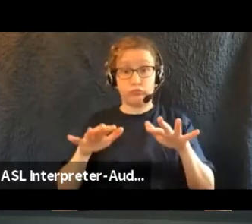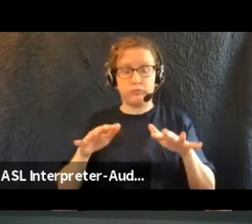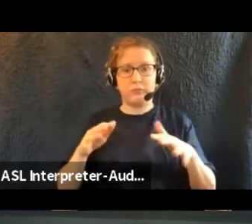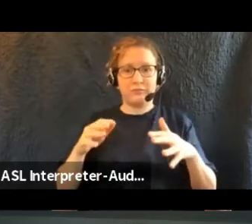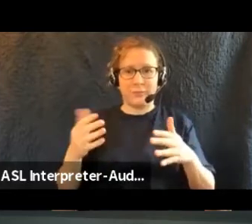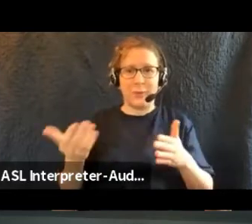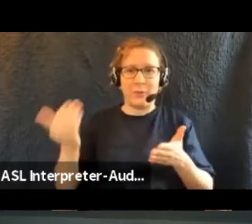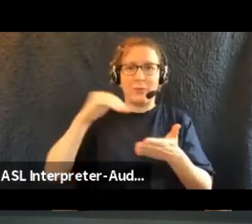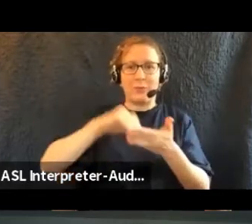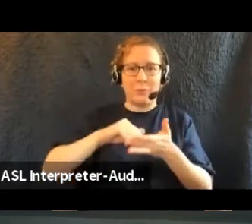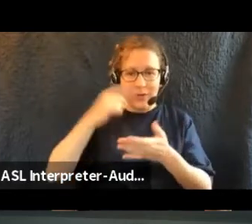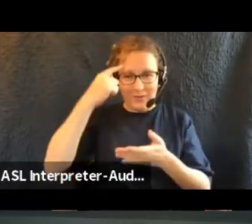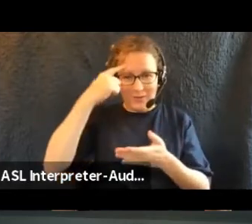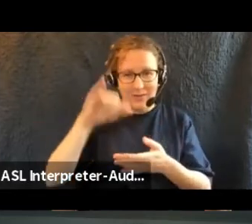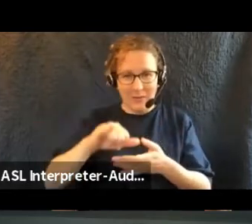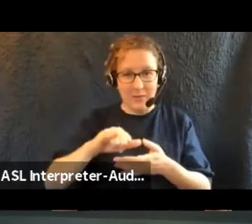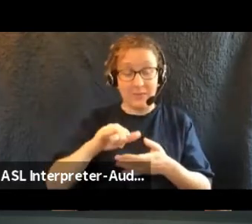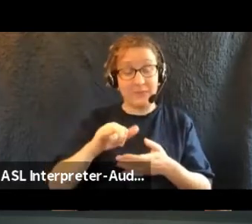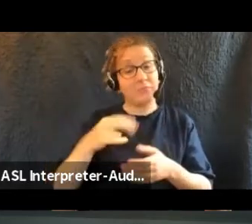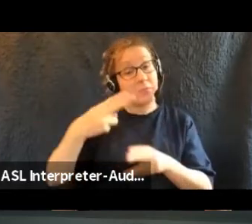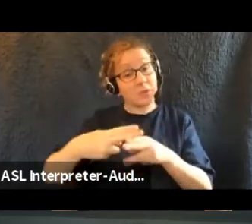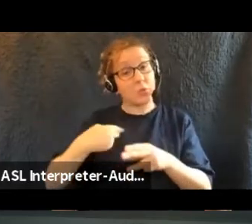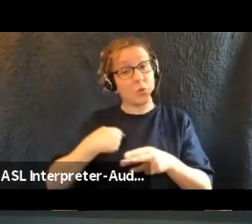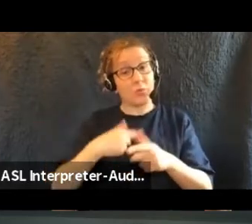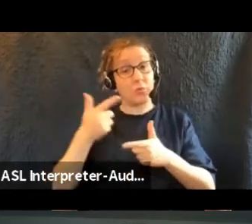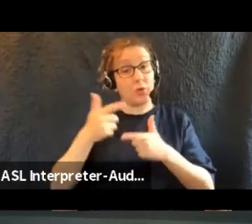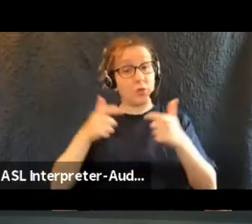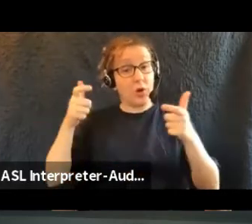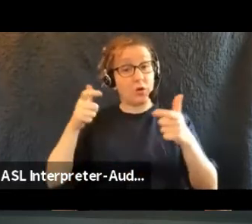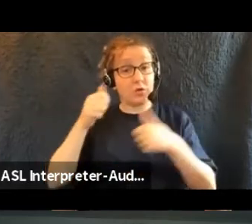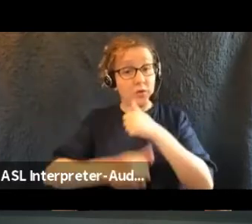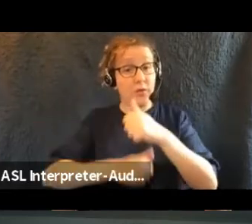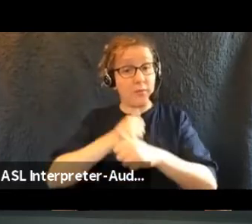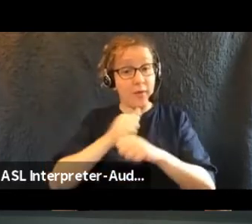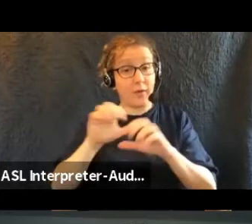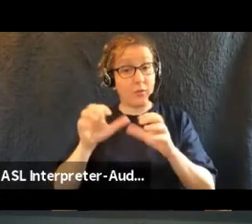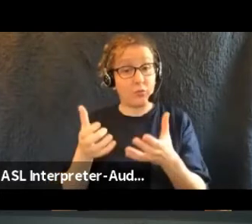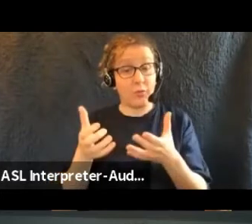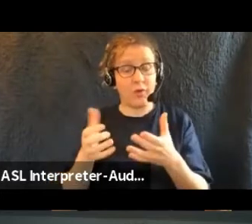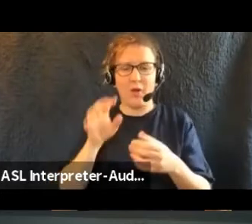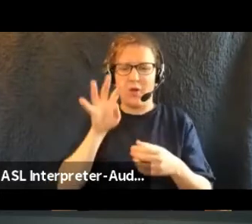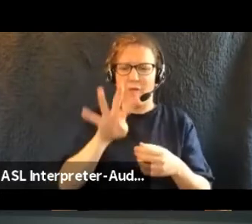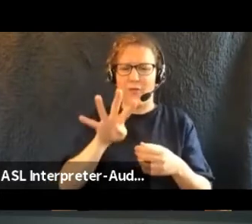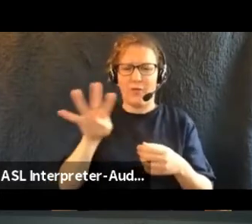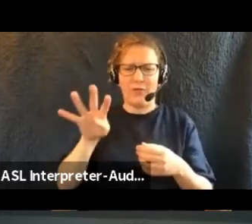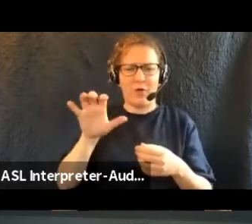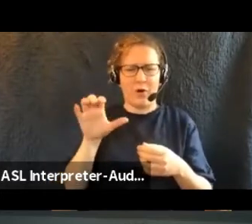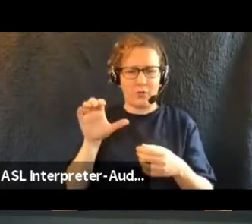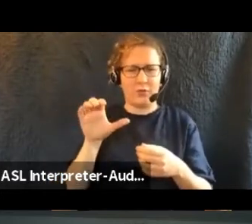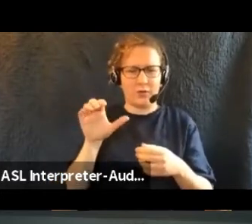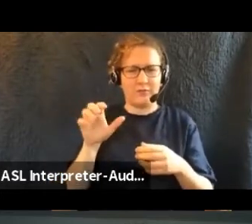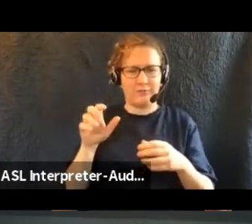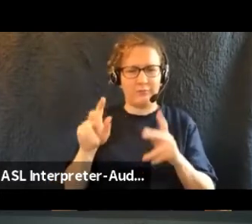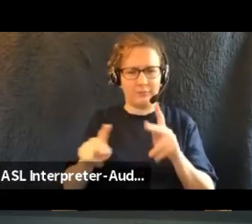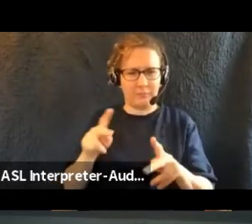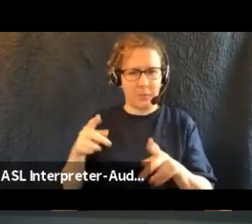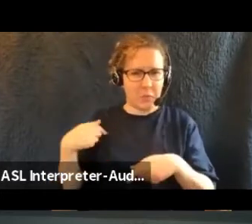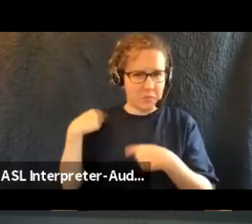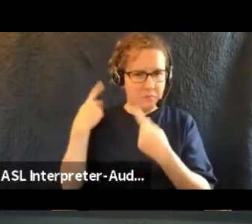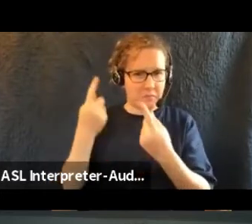As I mentioned, we have a pretty large alumni group, 4400, and with our selected candidates